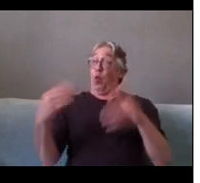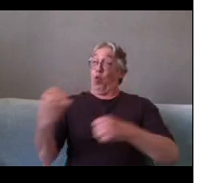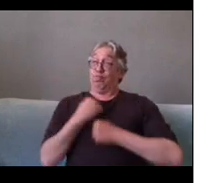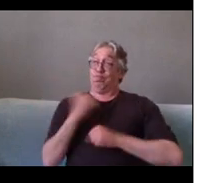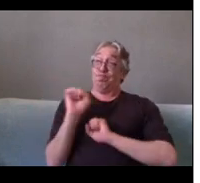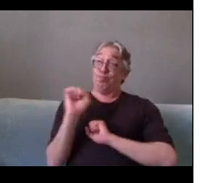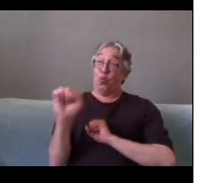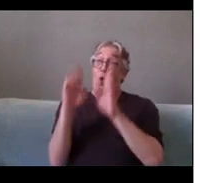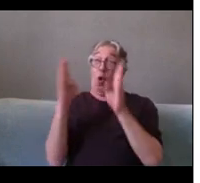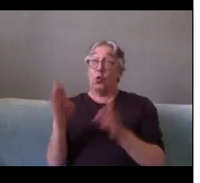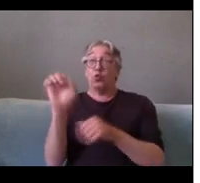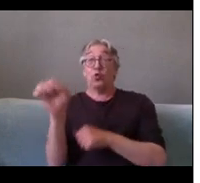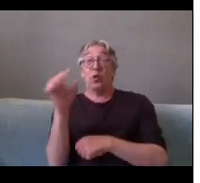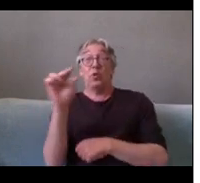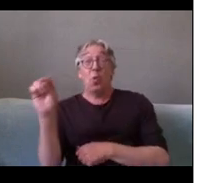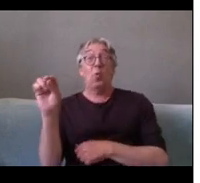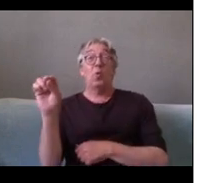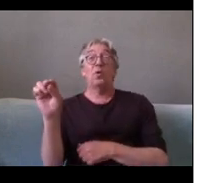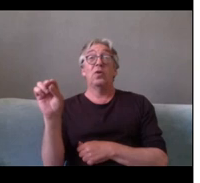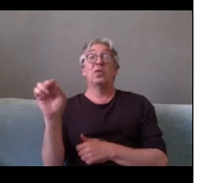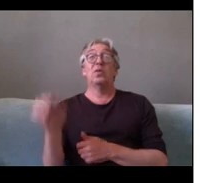in terms of internet global informed computer,